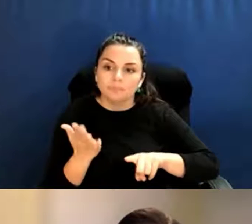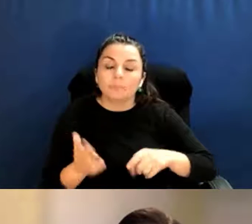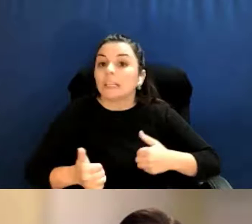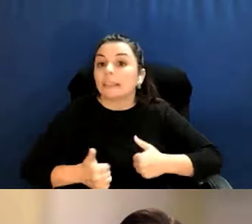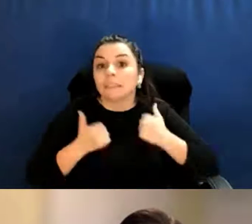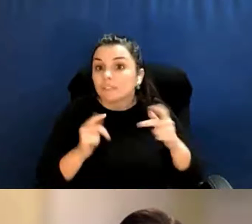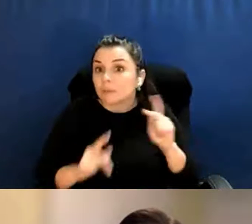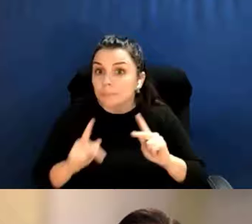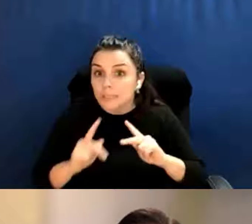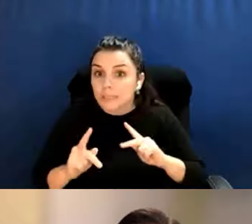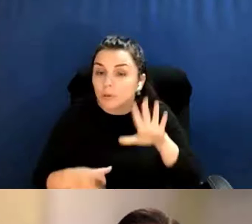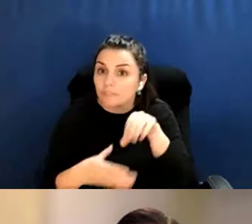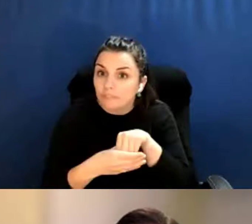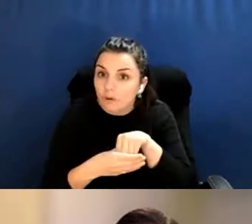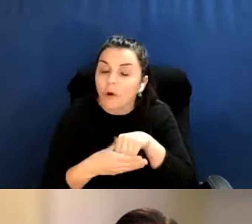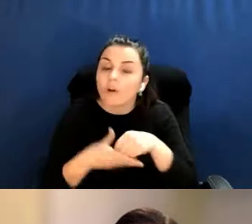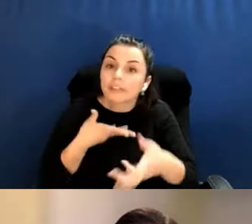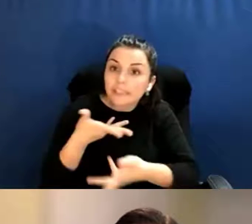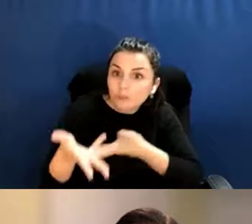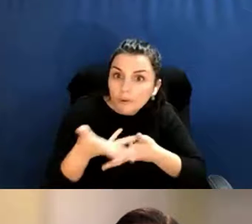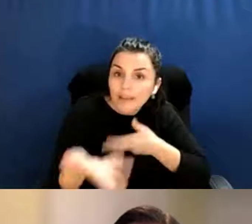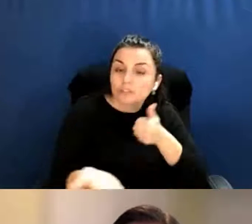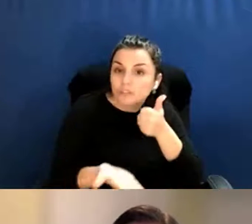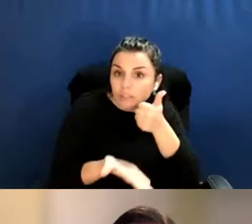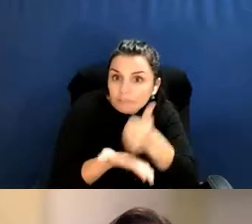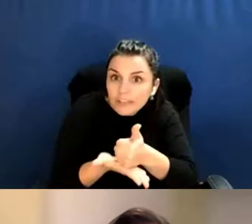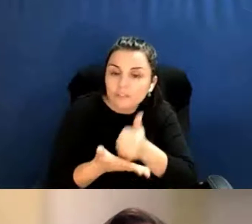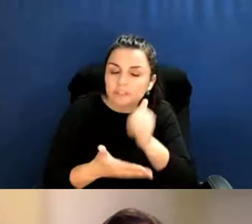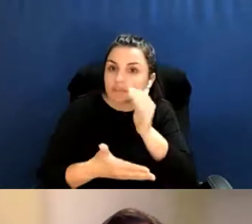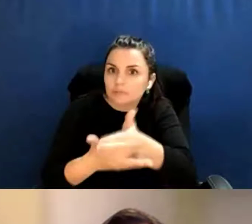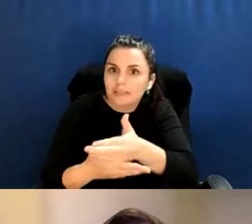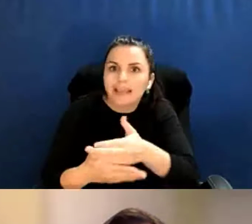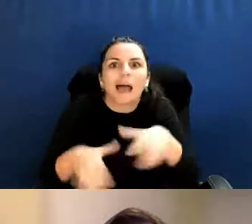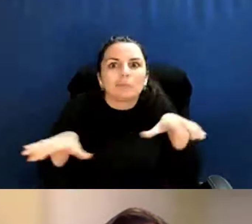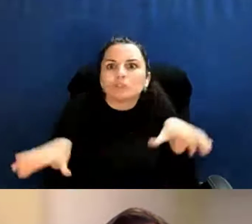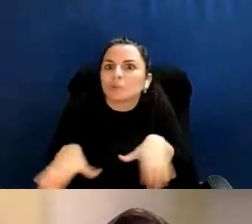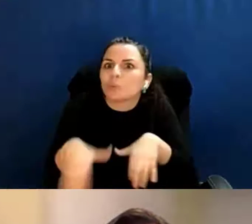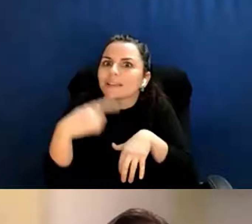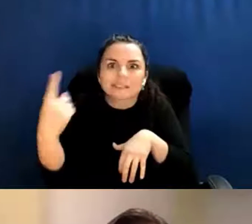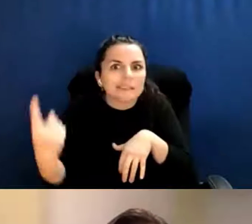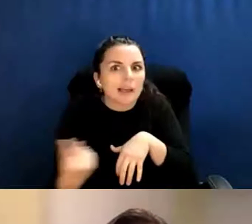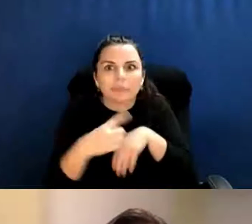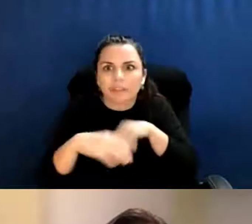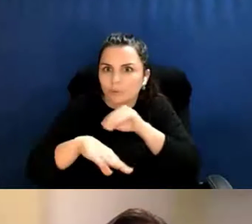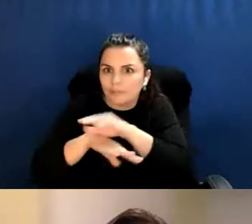you are doing interactions, interventions, since you are doing something to them. So it is hard to make a case